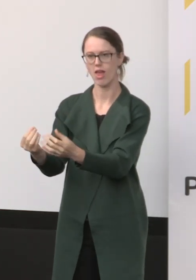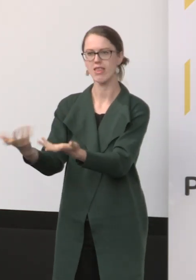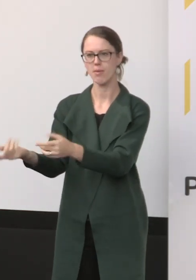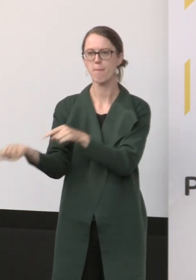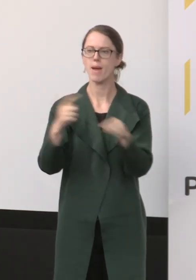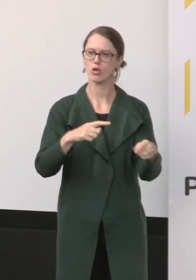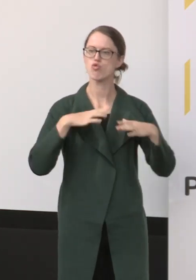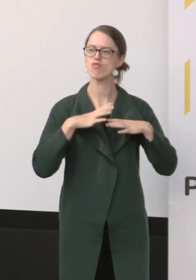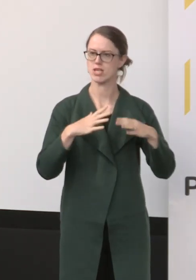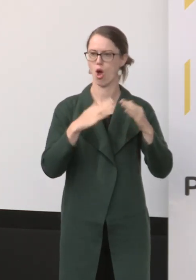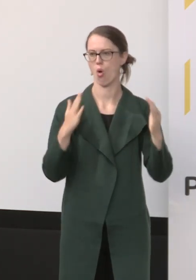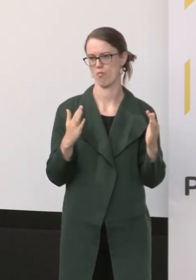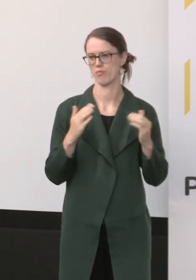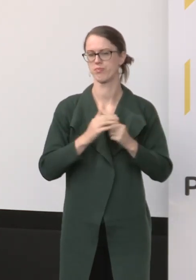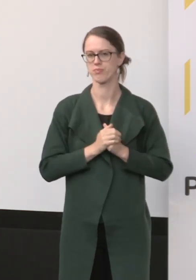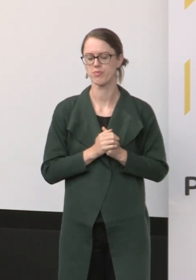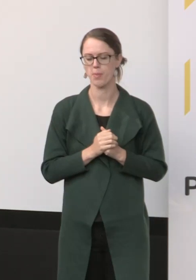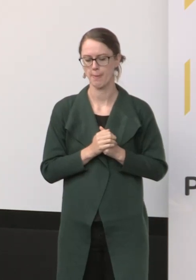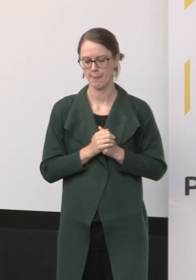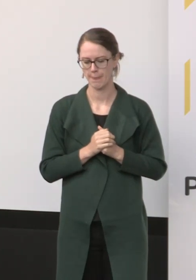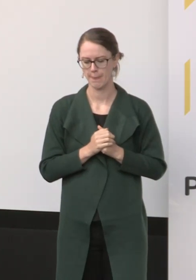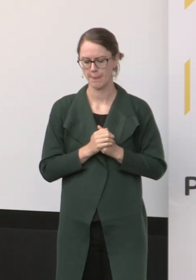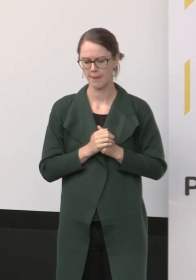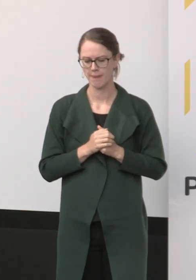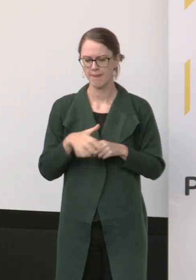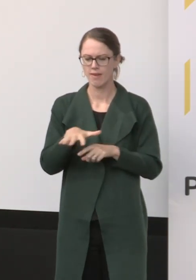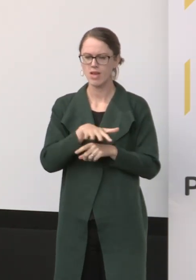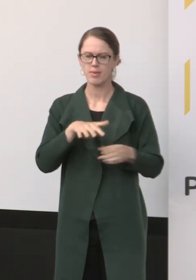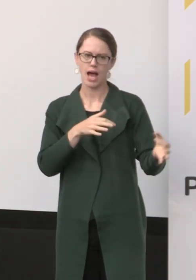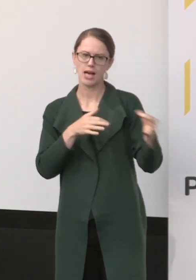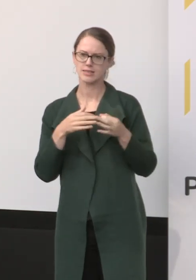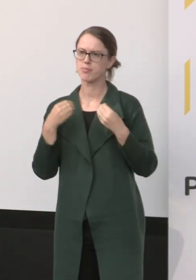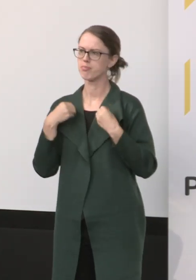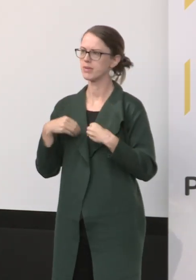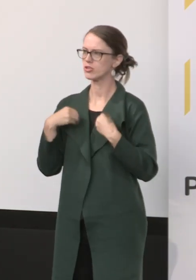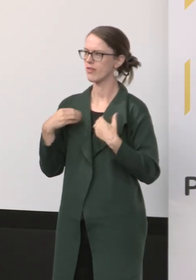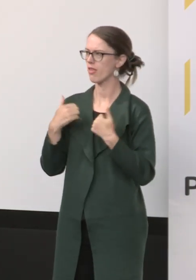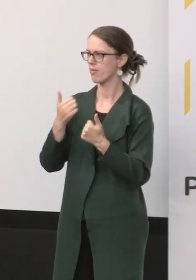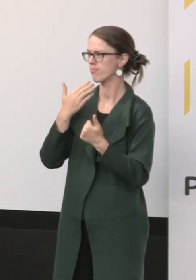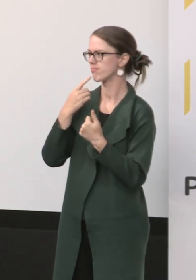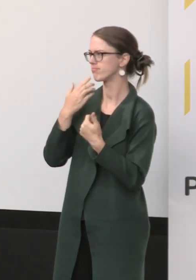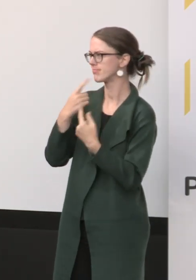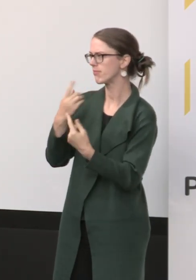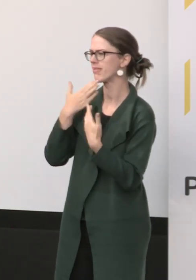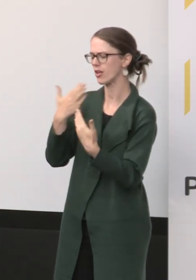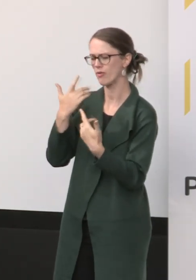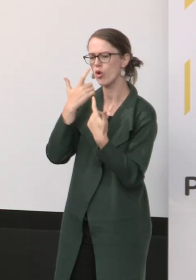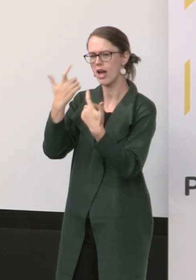recovered, with two negative test results, she was transferred back to St Margaret's Rest Home. The